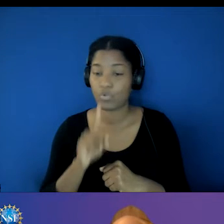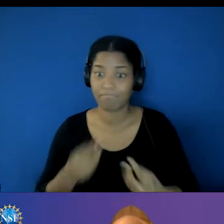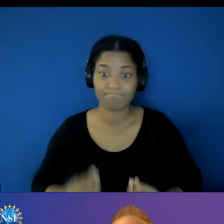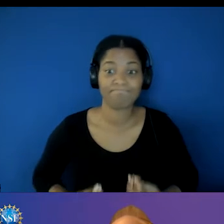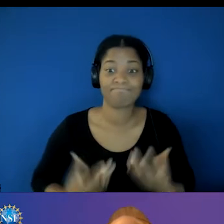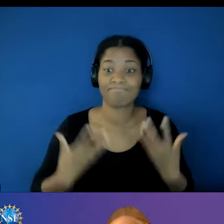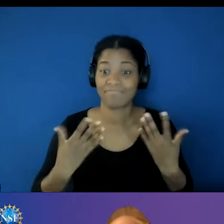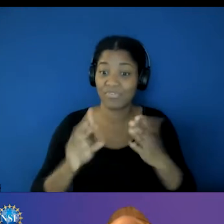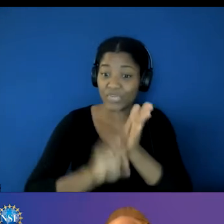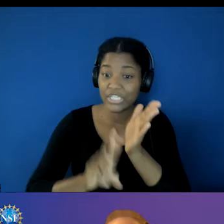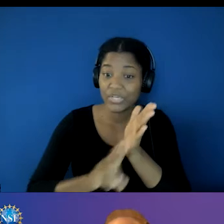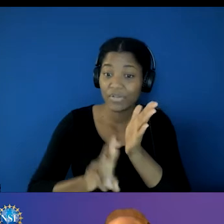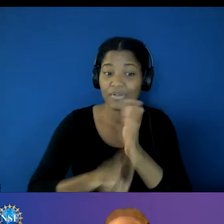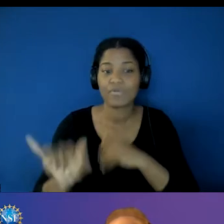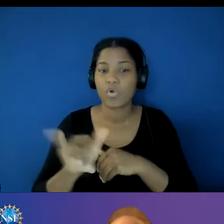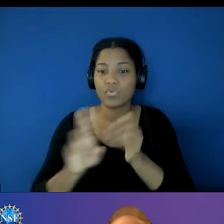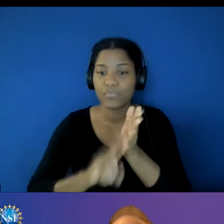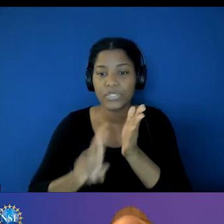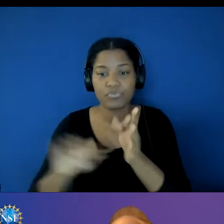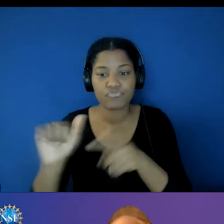and research training activities."